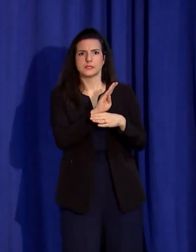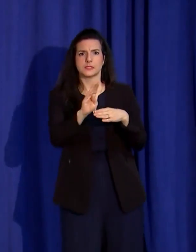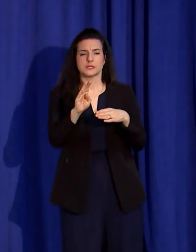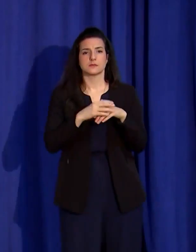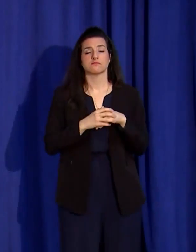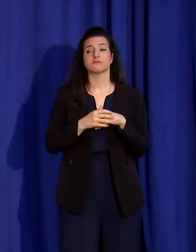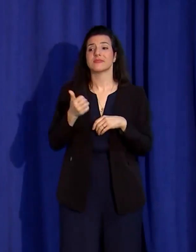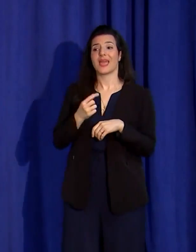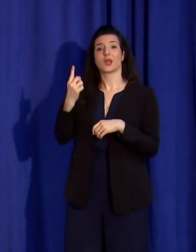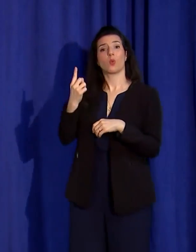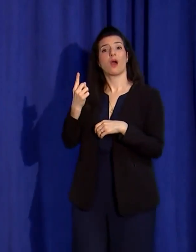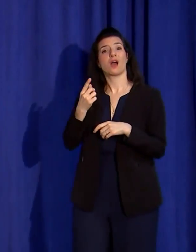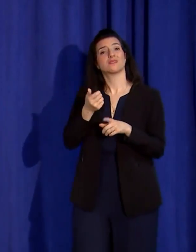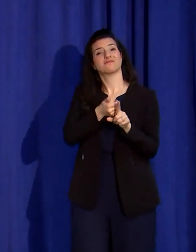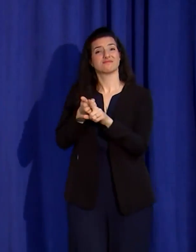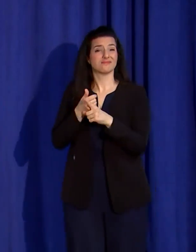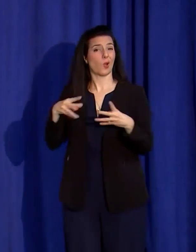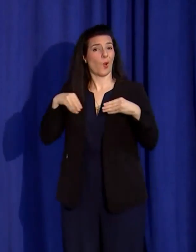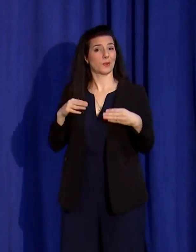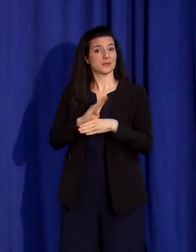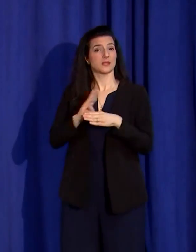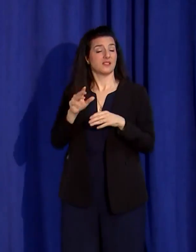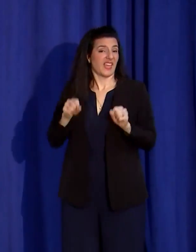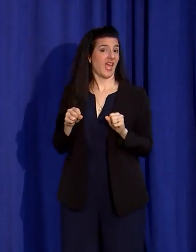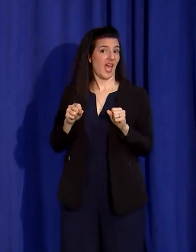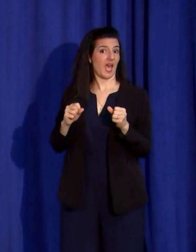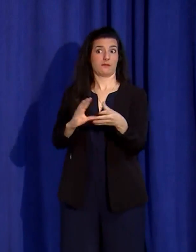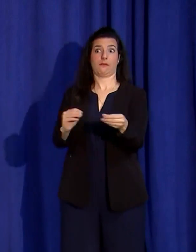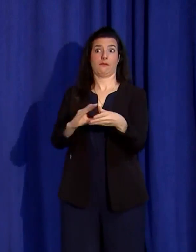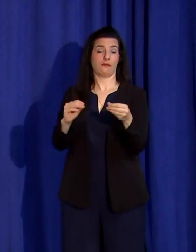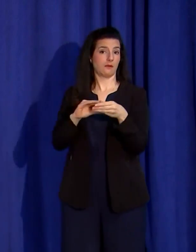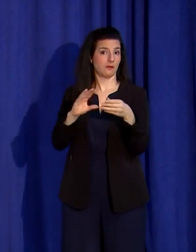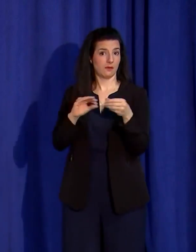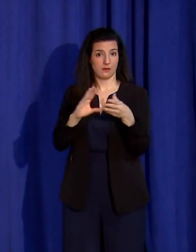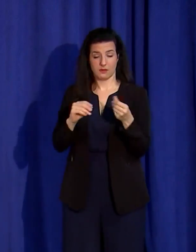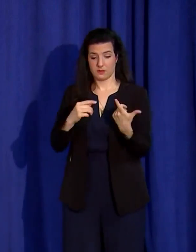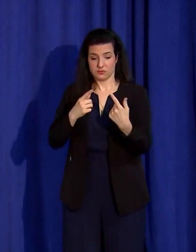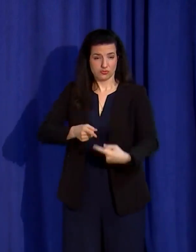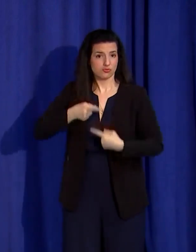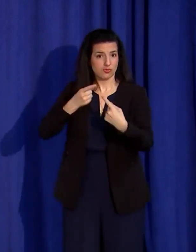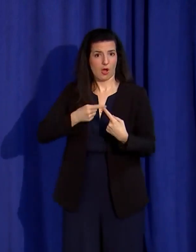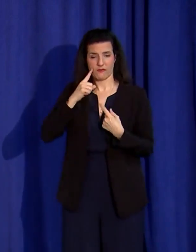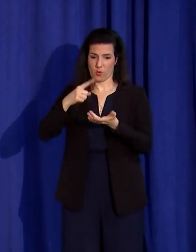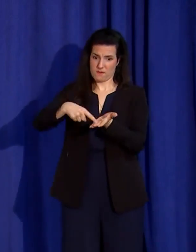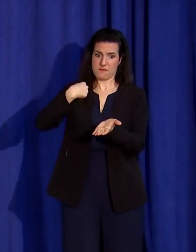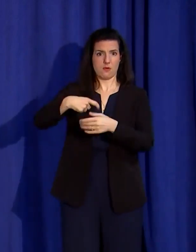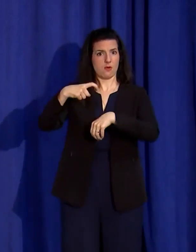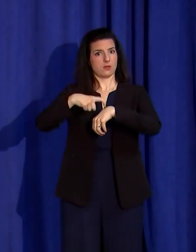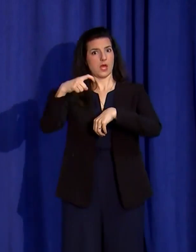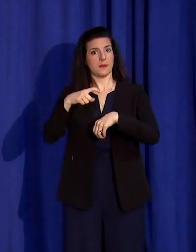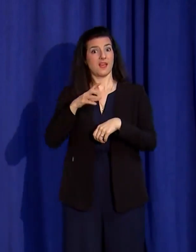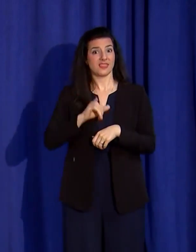TO ENSURE CITY VENDORS ARE PAID IN A TIMELY FASHION. THEMSELVES CAN TELL YOU THE ENDLESS STRUGGLES AND